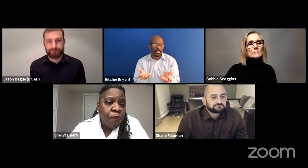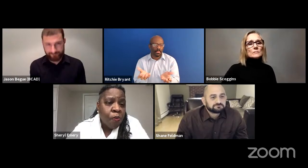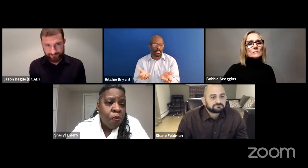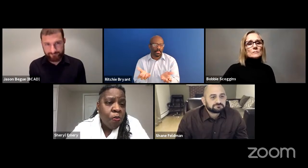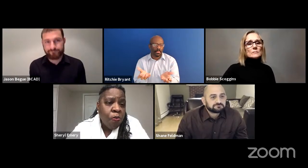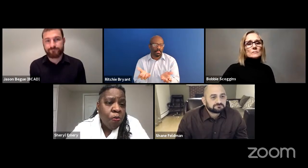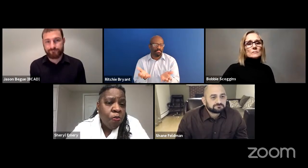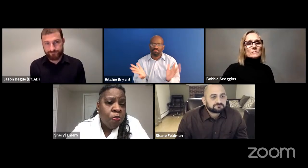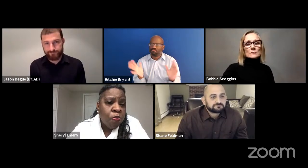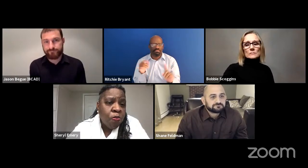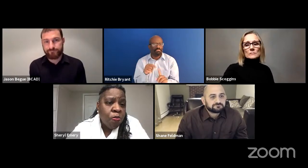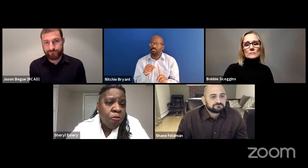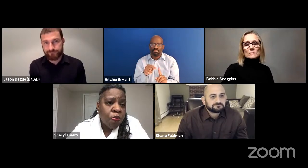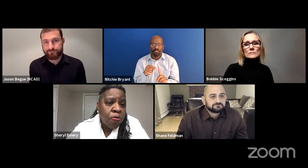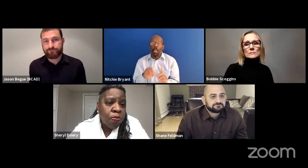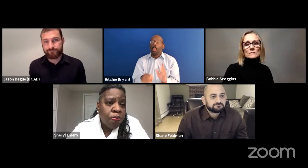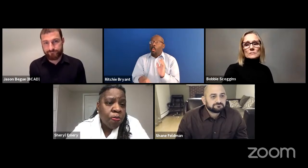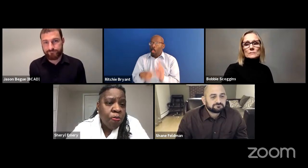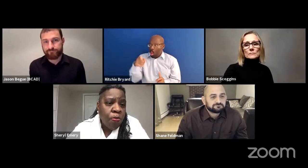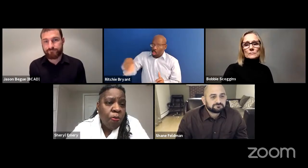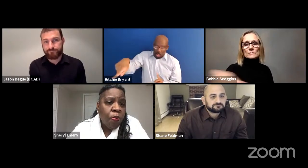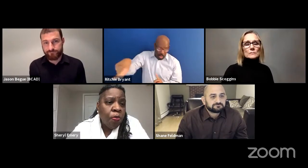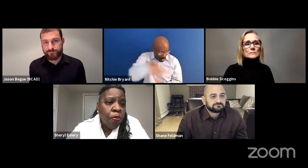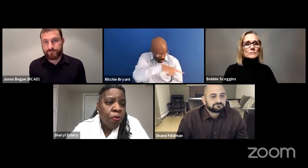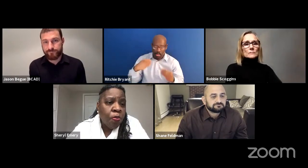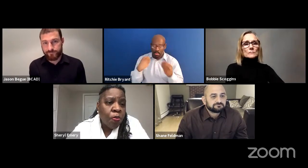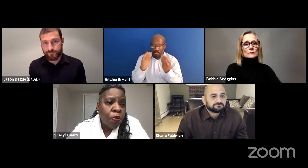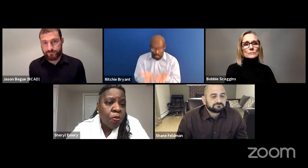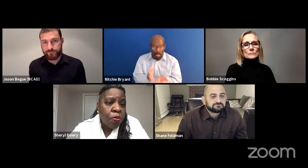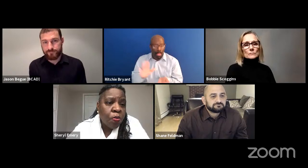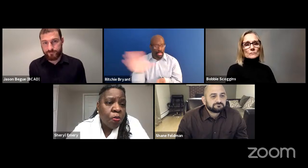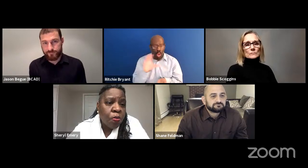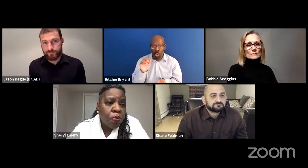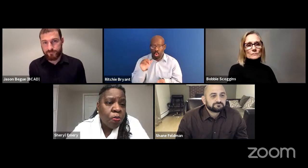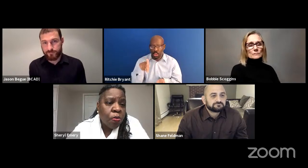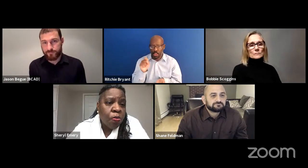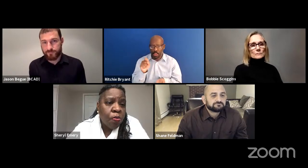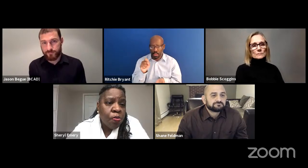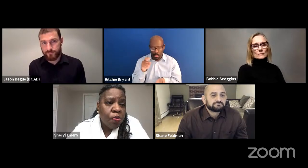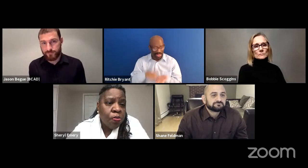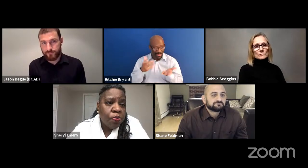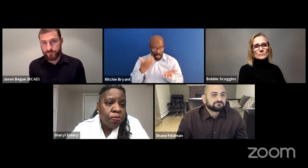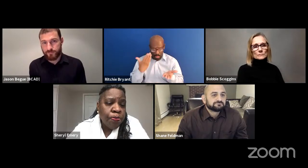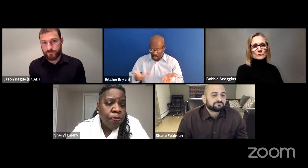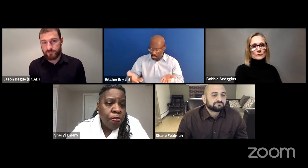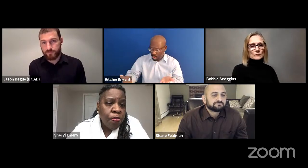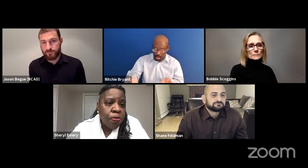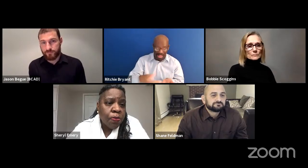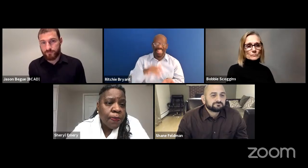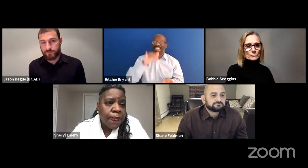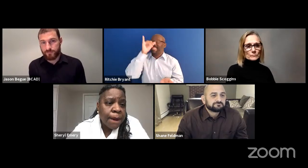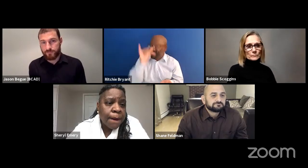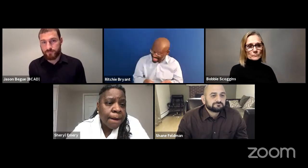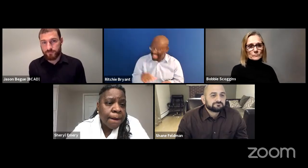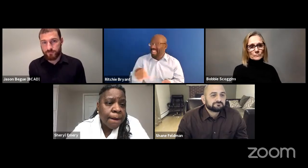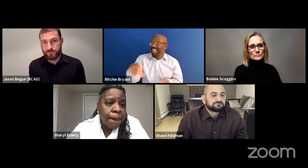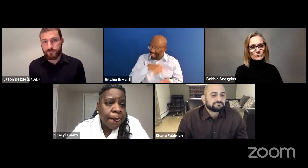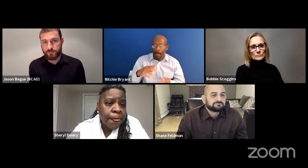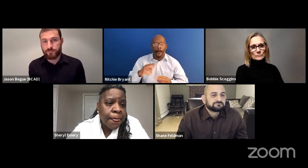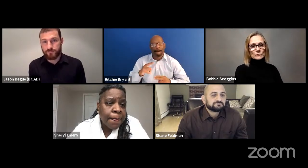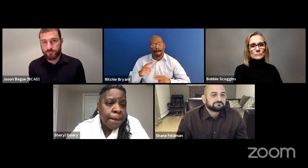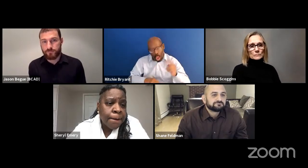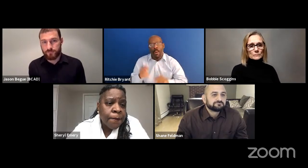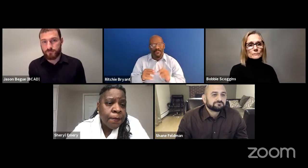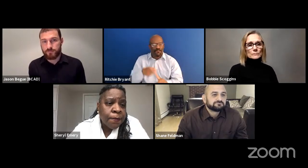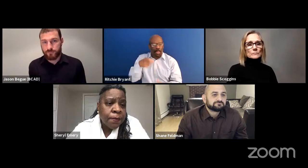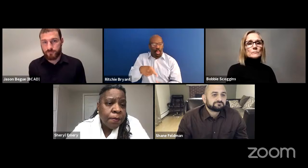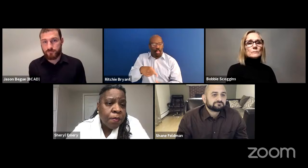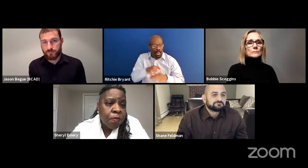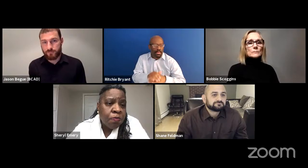do you want? That's what it comes down to. What do you want? What are your needs? And